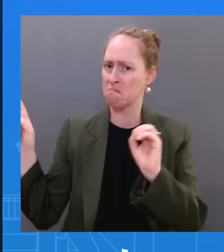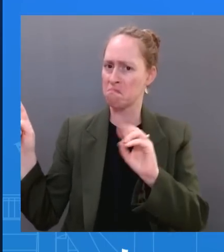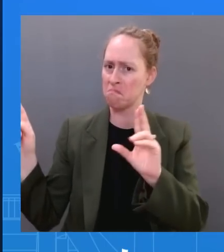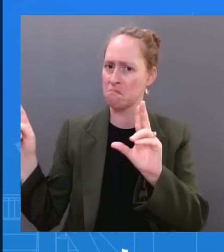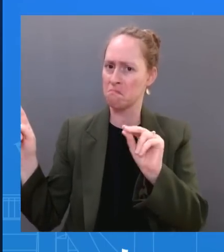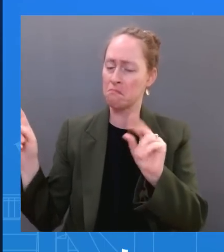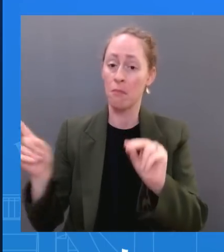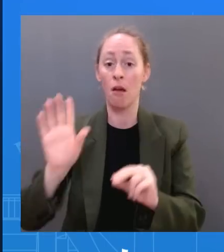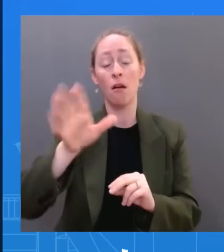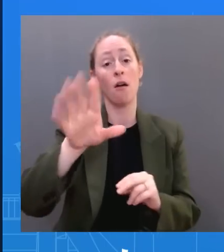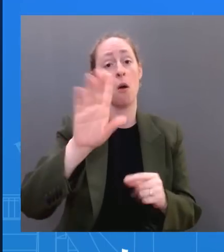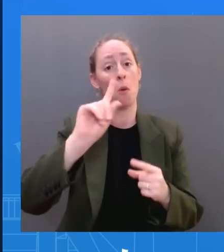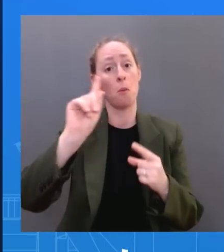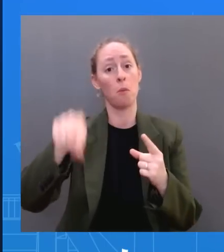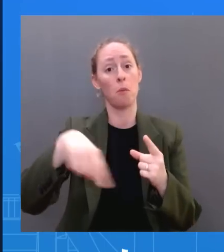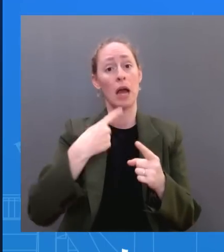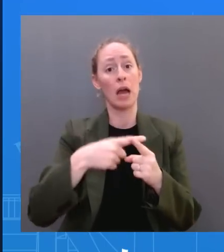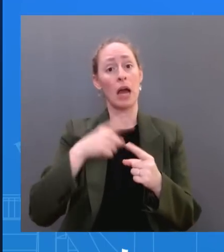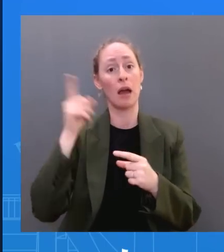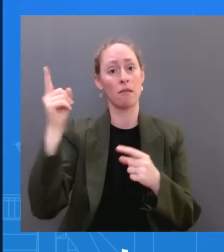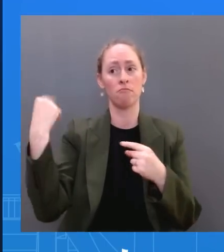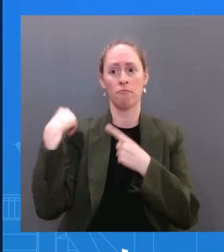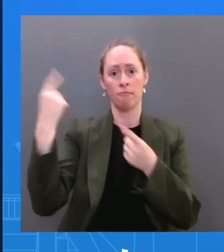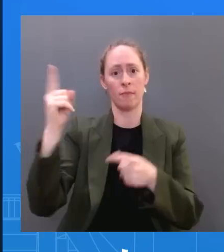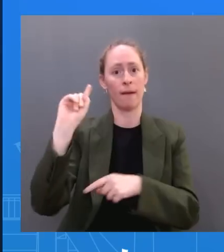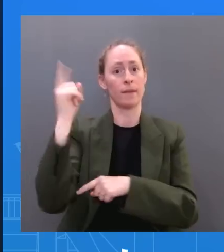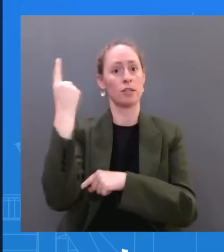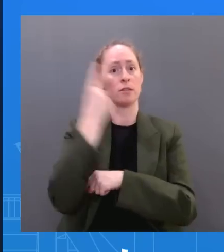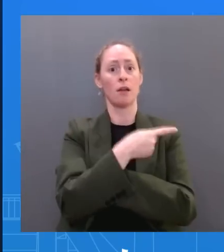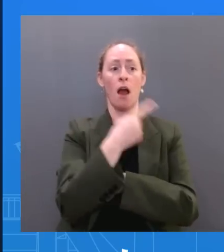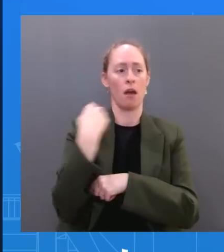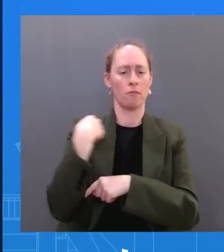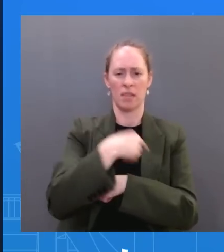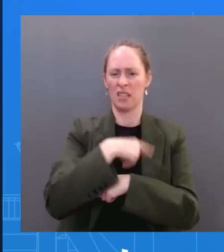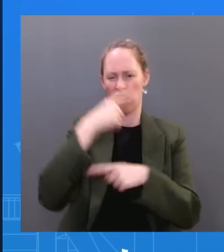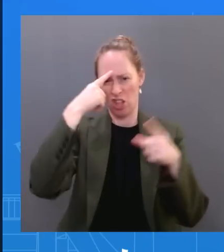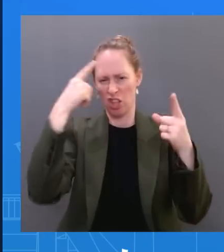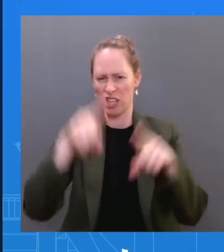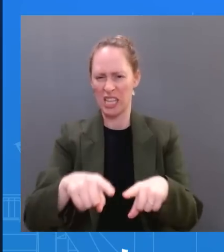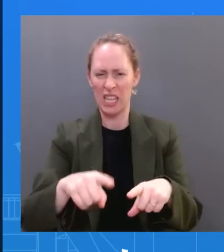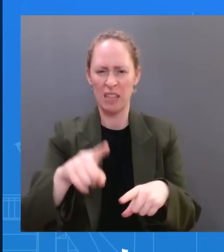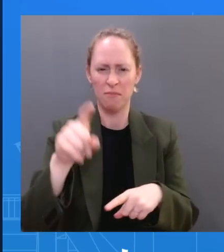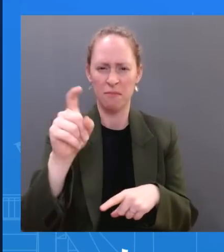but not rupture the relationship with Saudi Arabia, to end the blank-check policy, and to seek accountability.